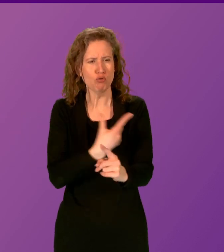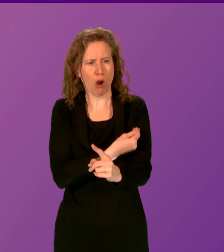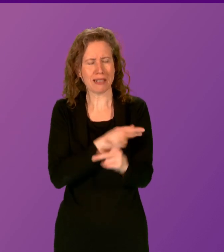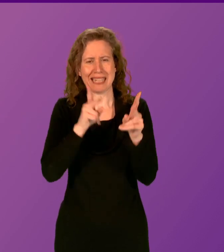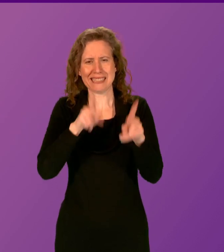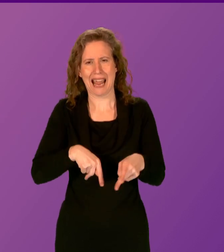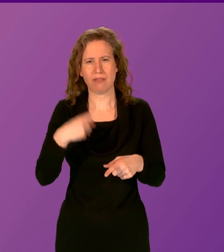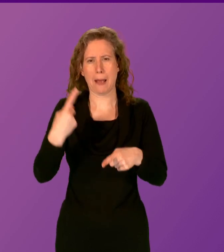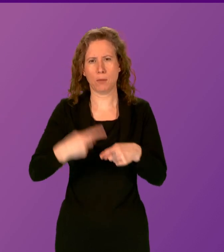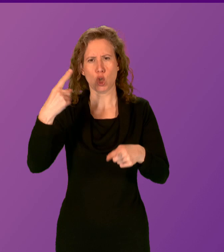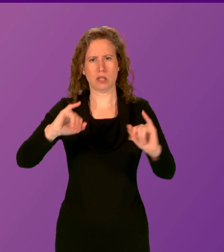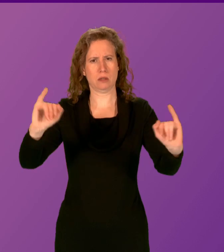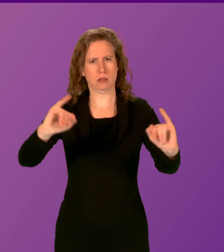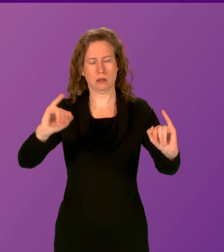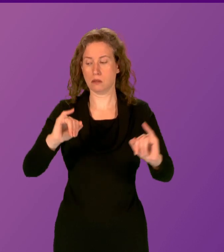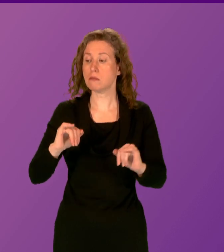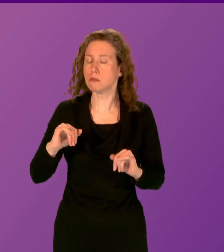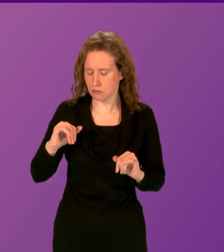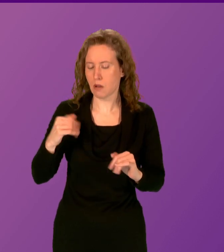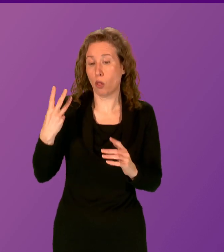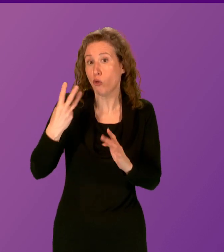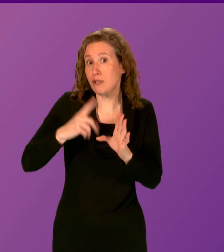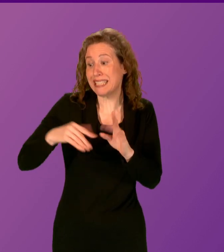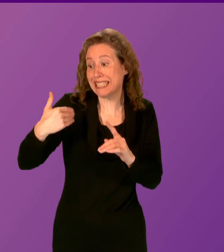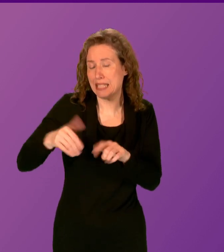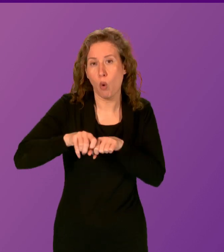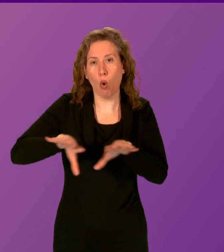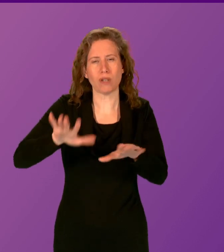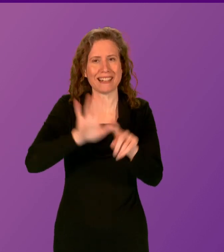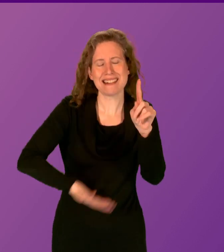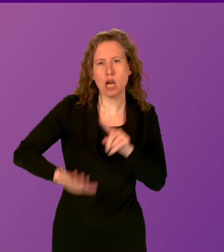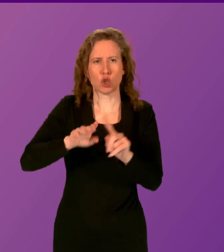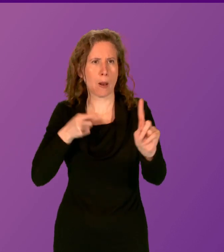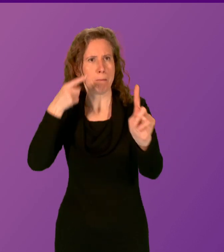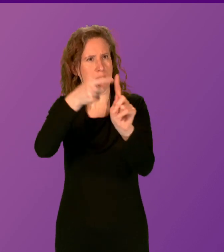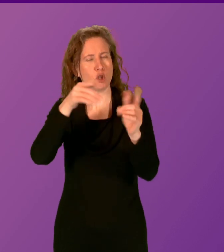three years since the launch of its national mission to reduce drug deaths and almost two